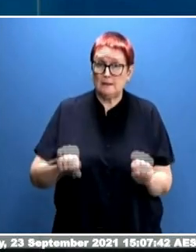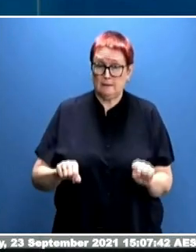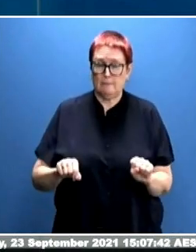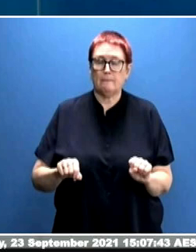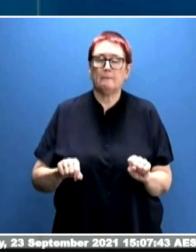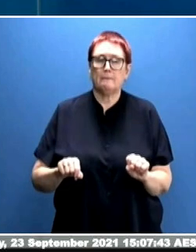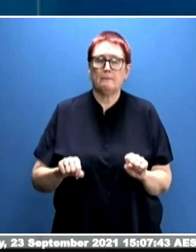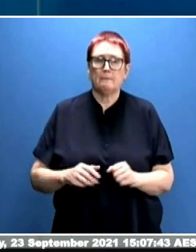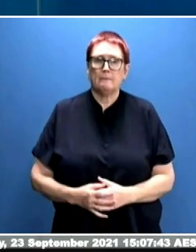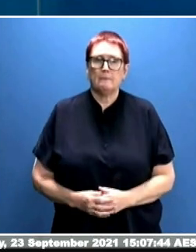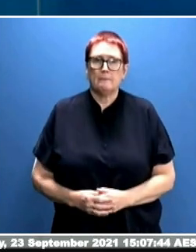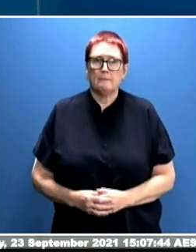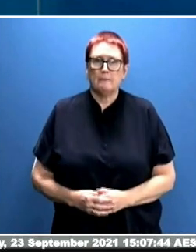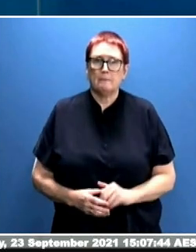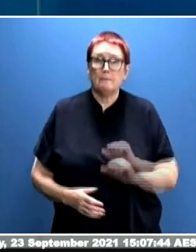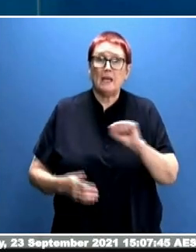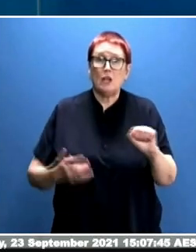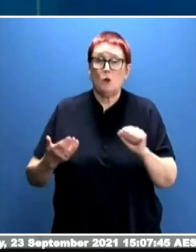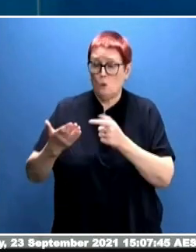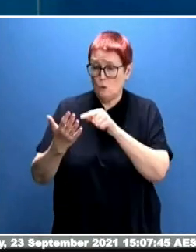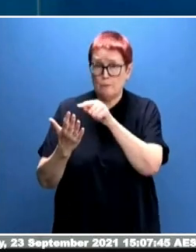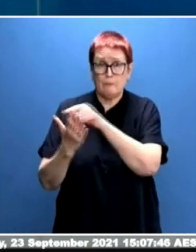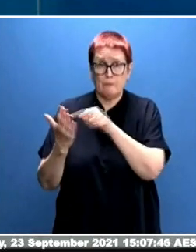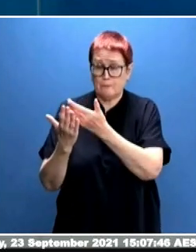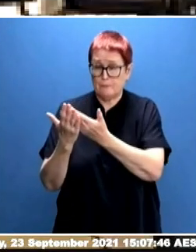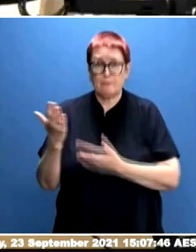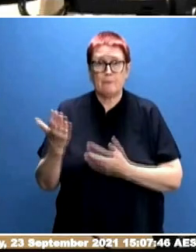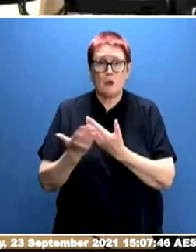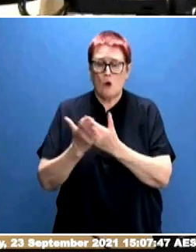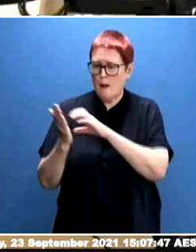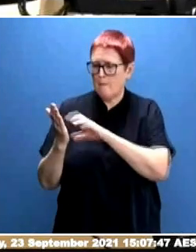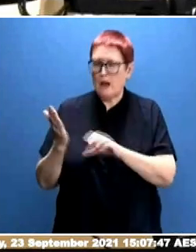In your statement at paragraph